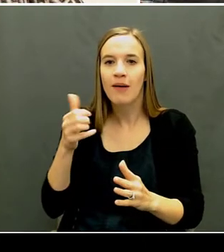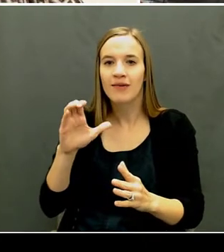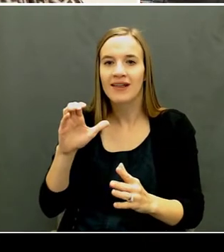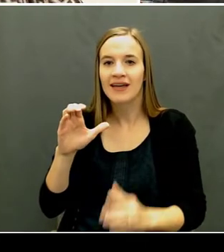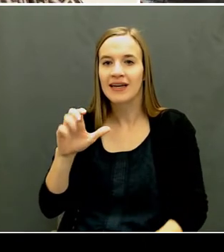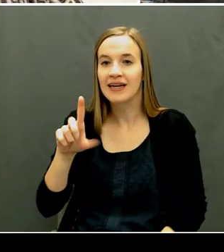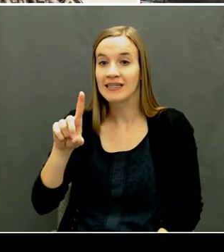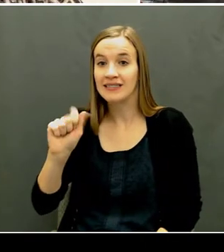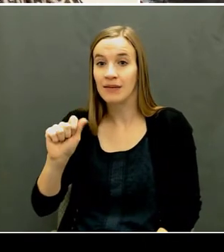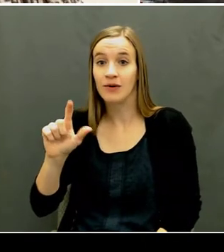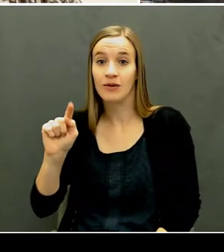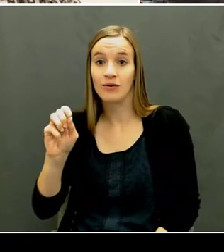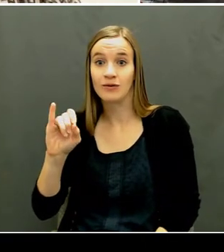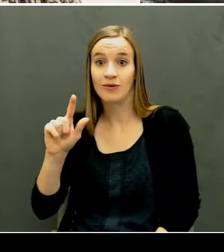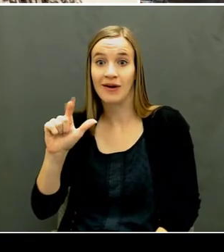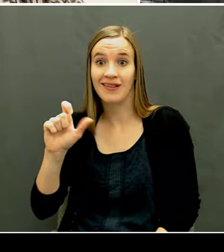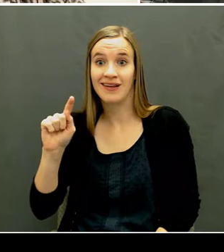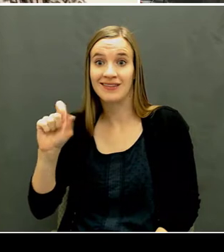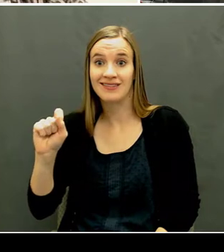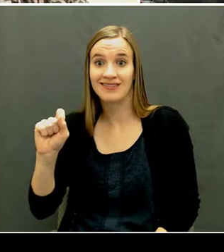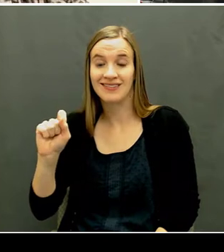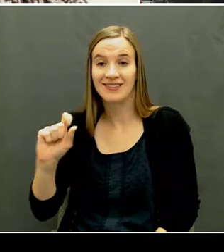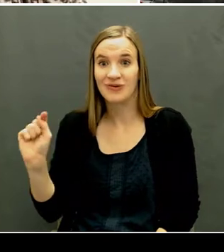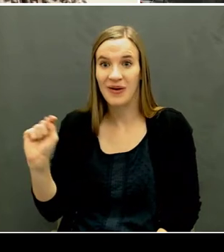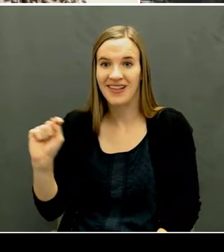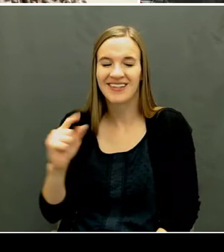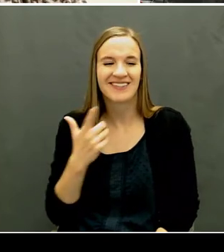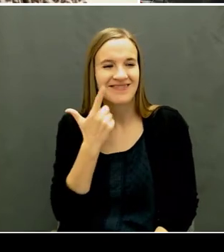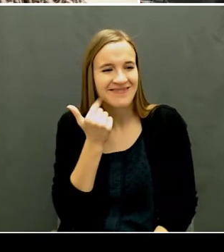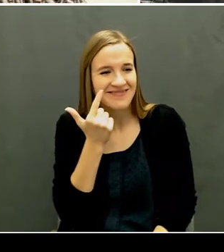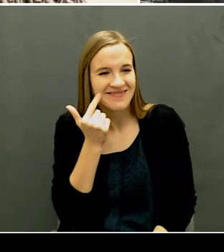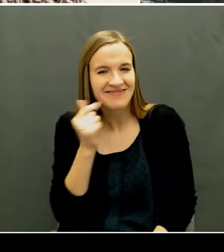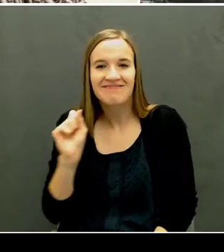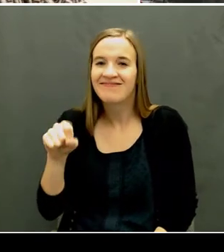accessible toilet stalls, we lock them in.